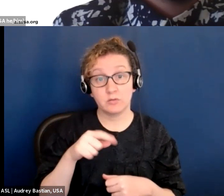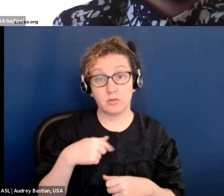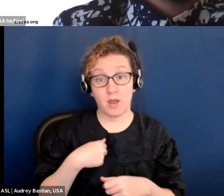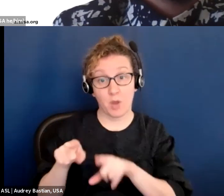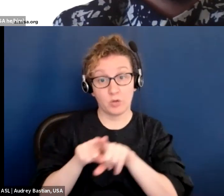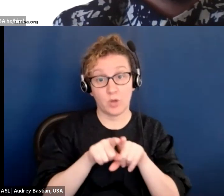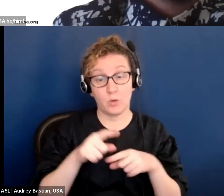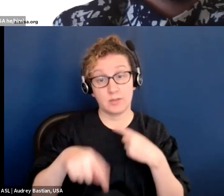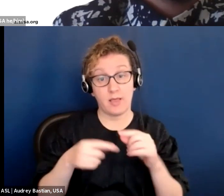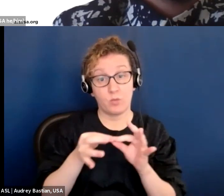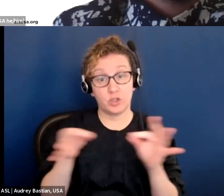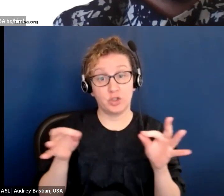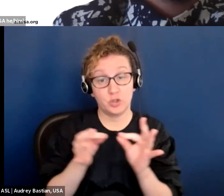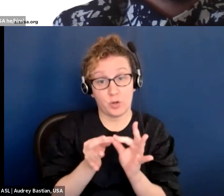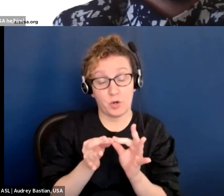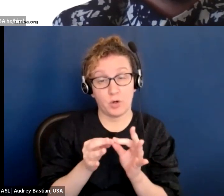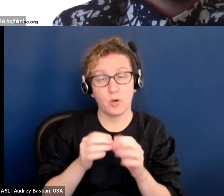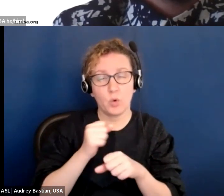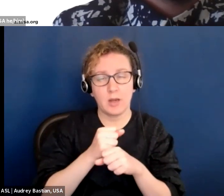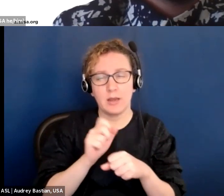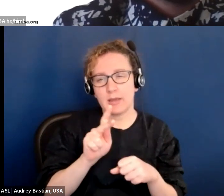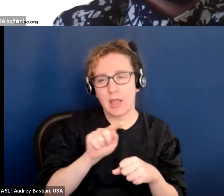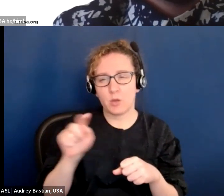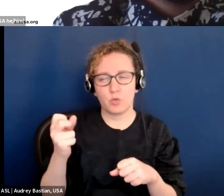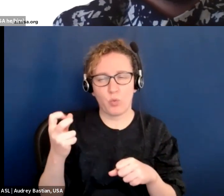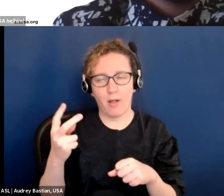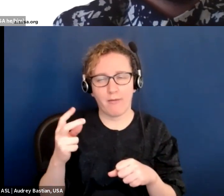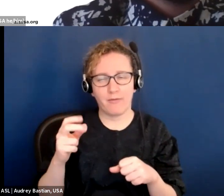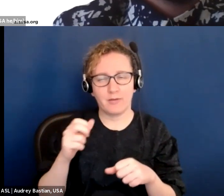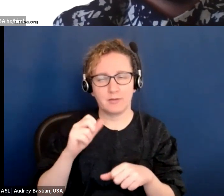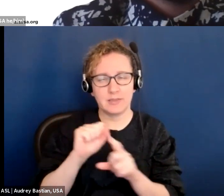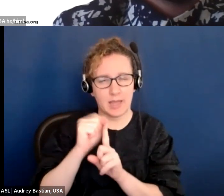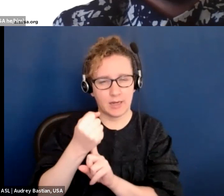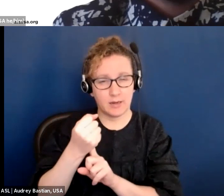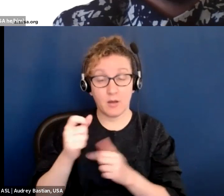language interpreter working in the K 12 setting. My first question, you kind of touched upon